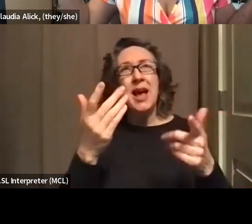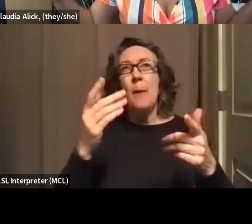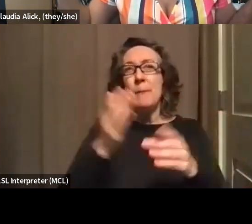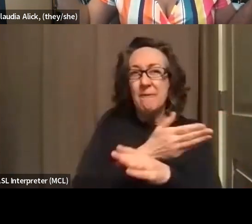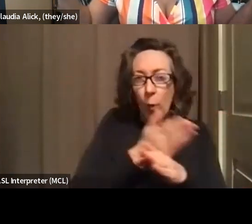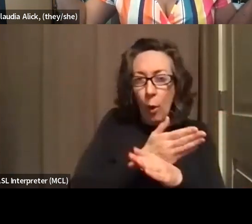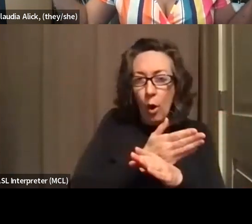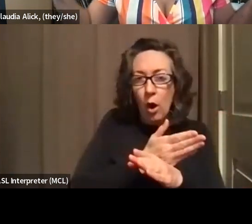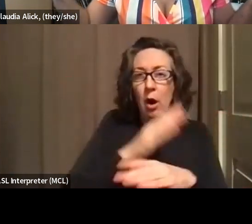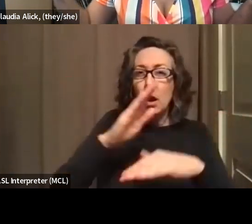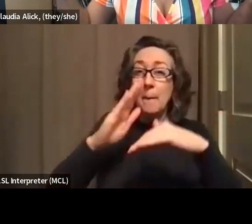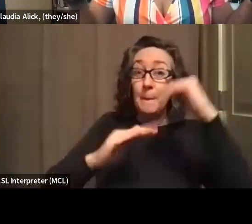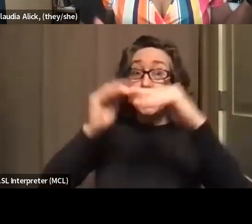see the space.